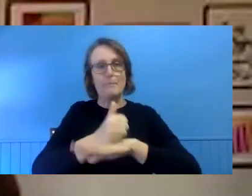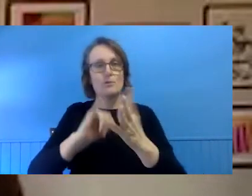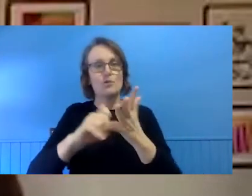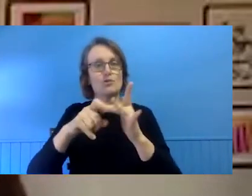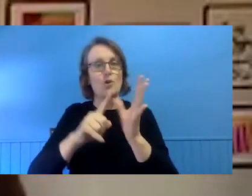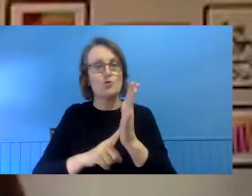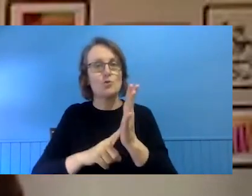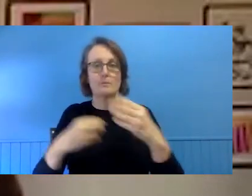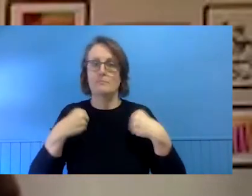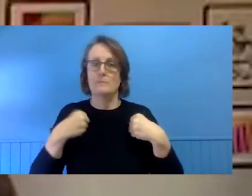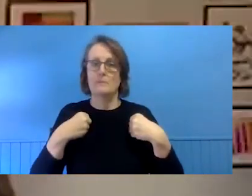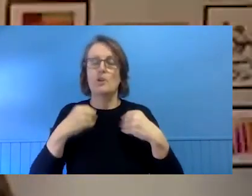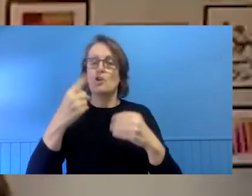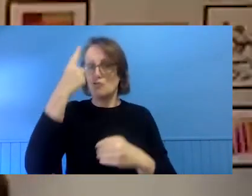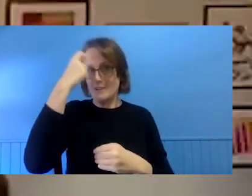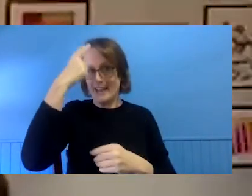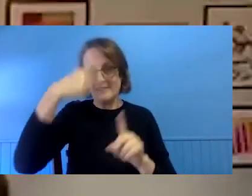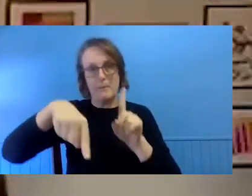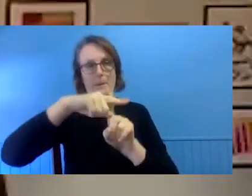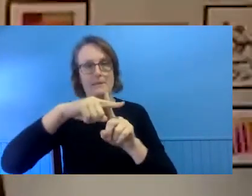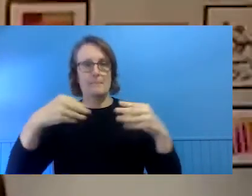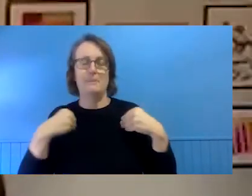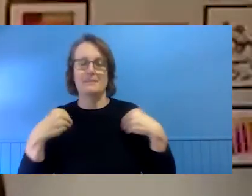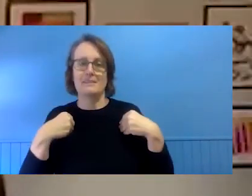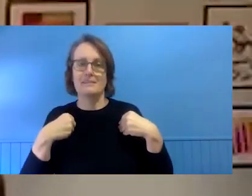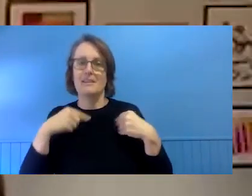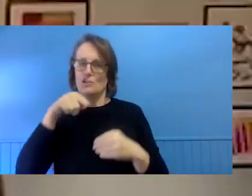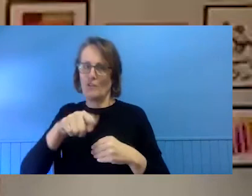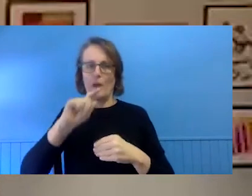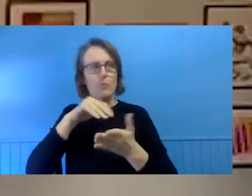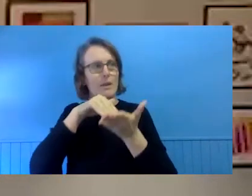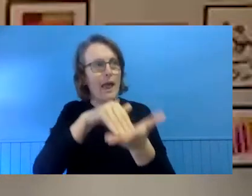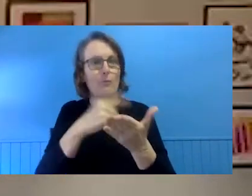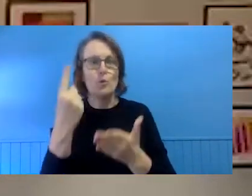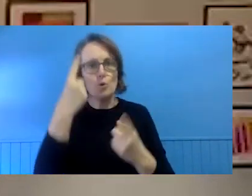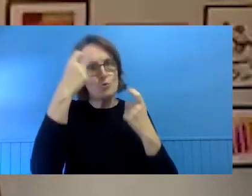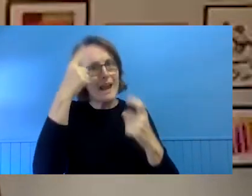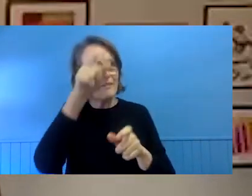Plus Business. In 2015 she created the Creative Plus Business, a team